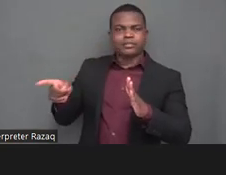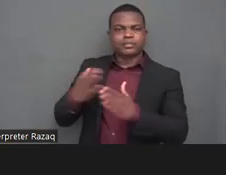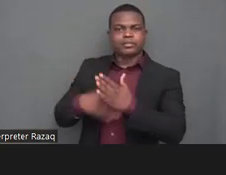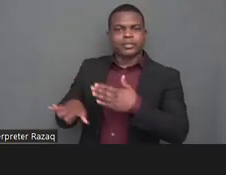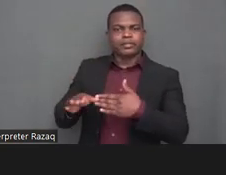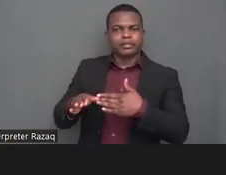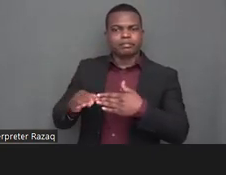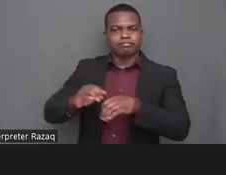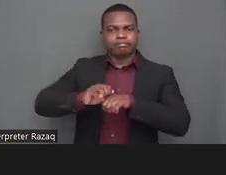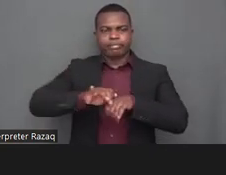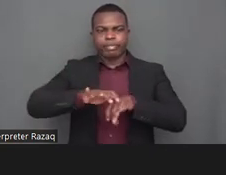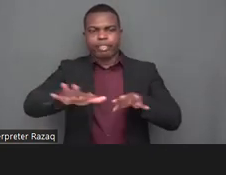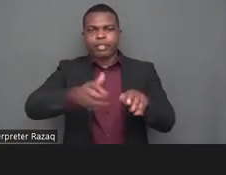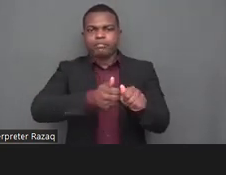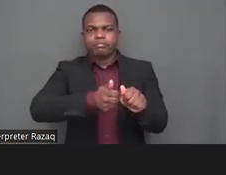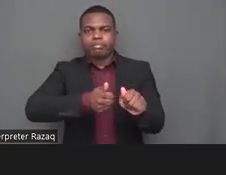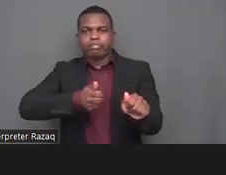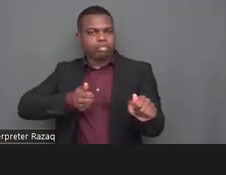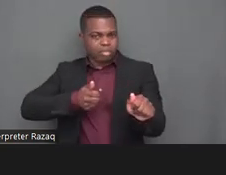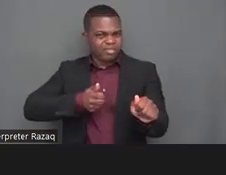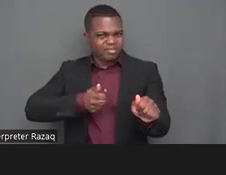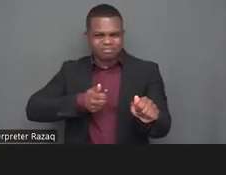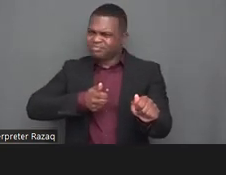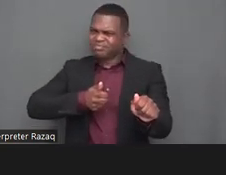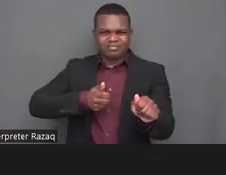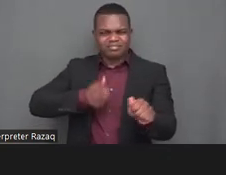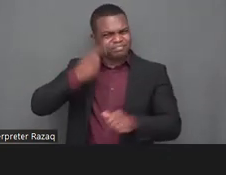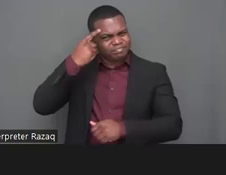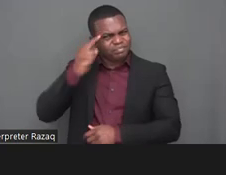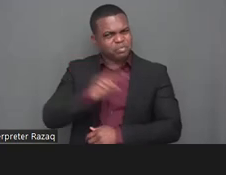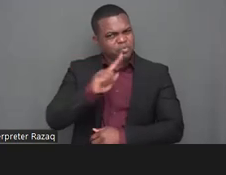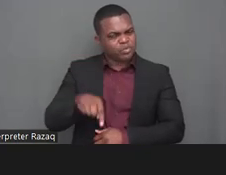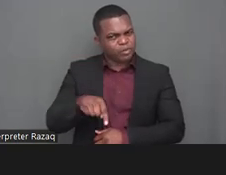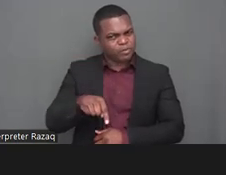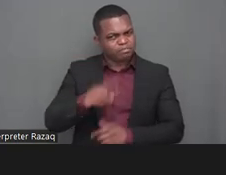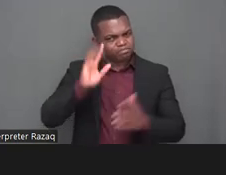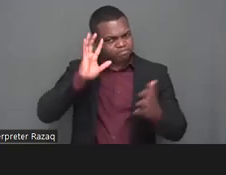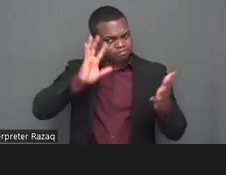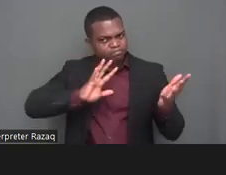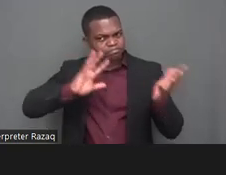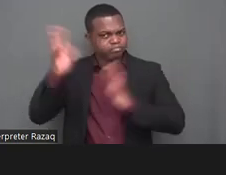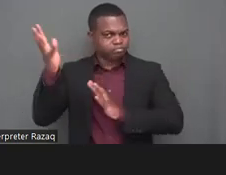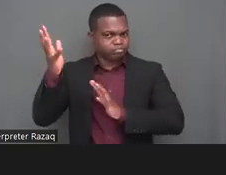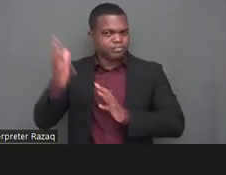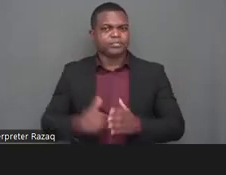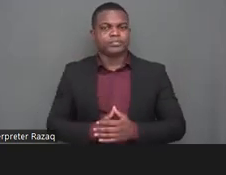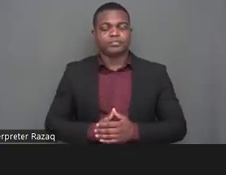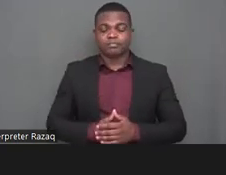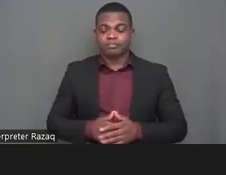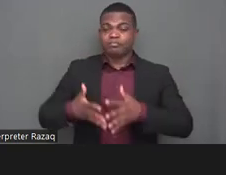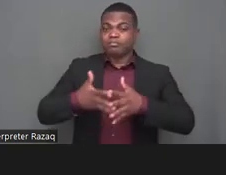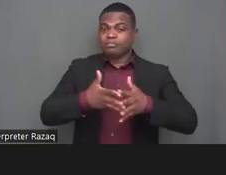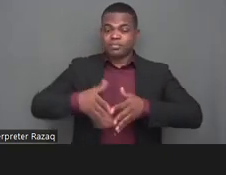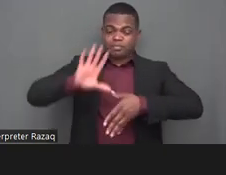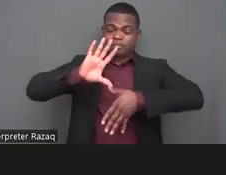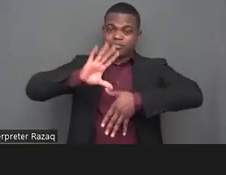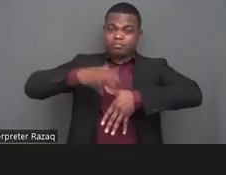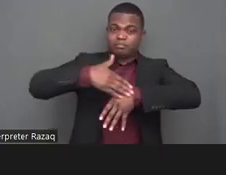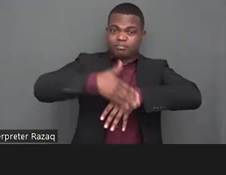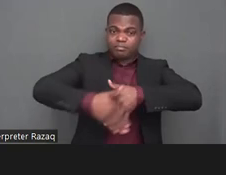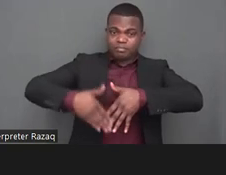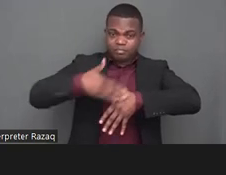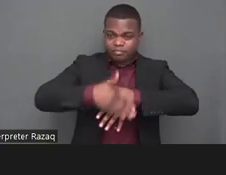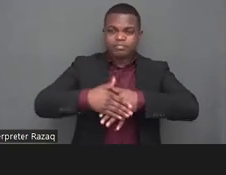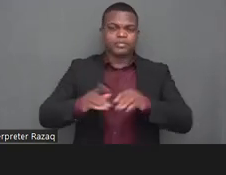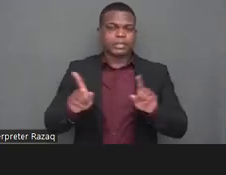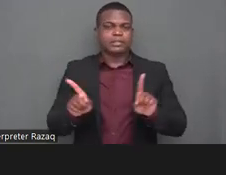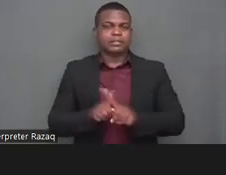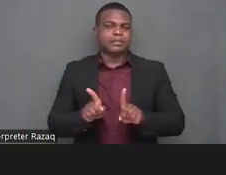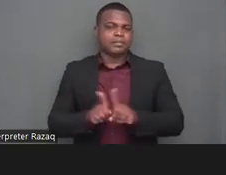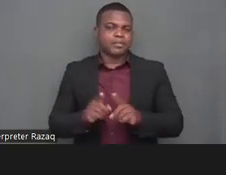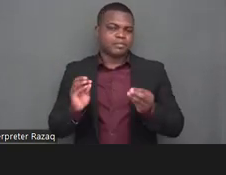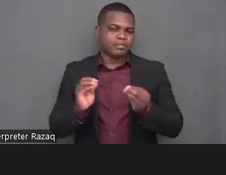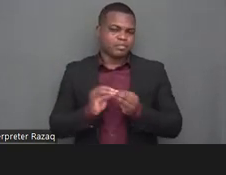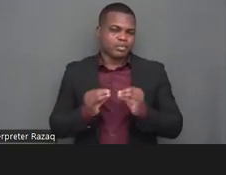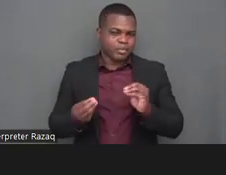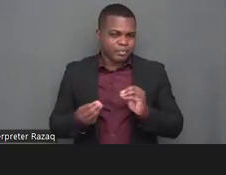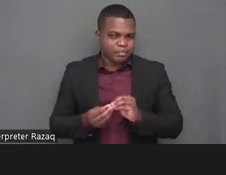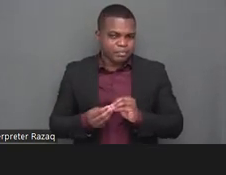so in latin america the situation is uh similar to two of every ten persons uh left studying and uh